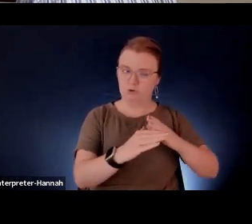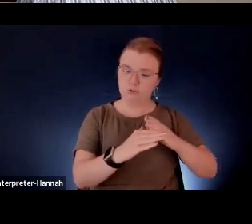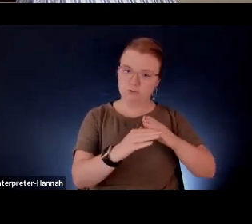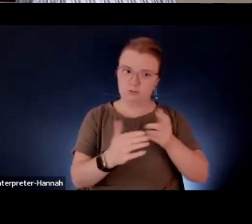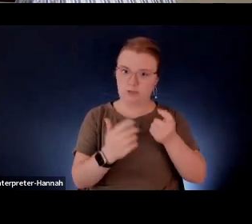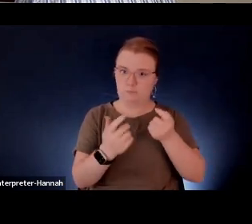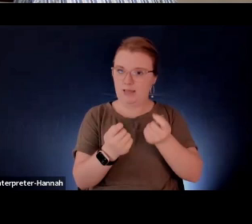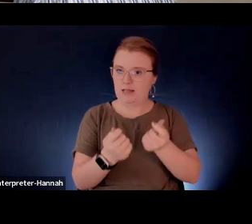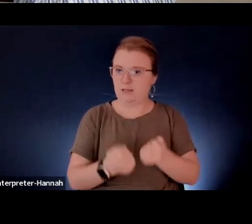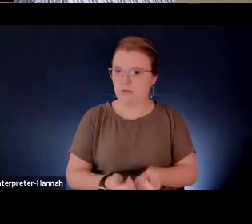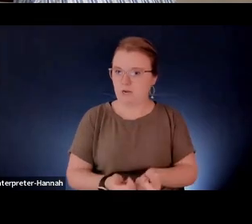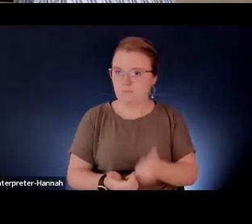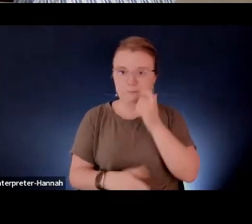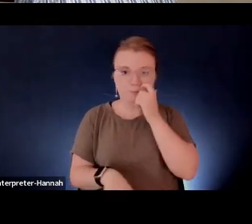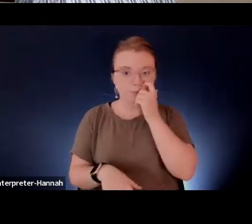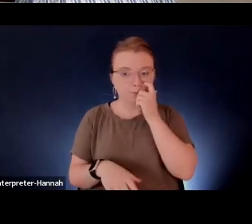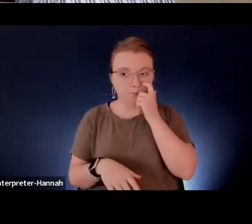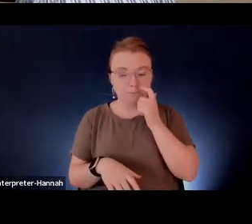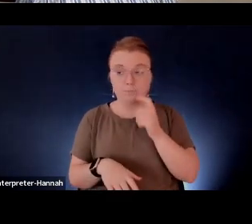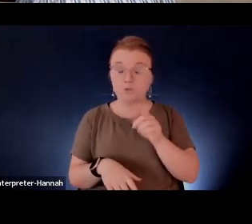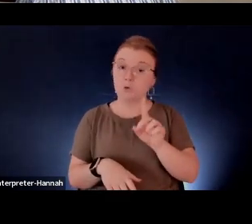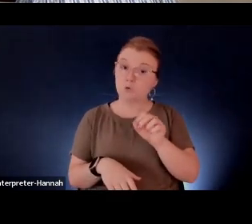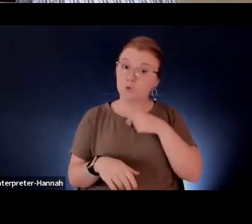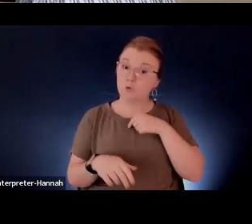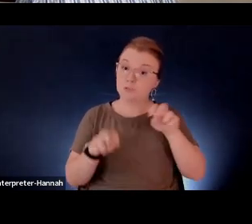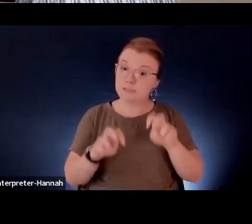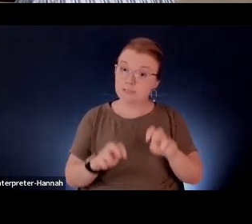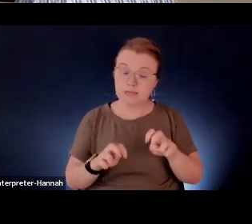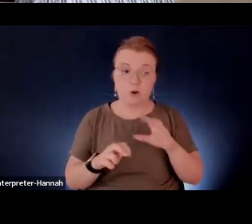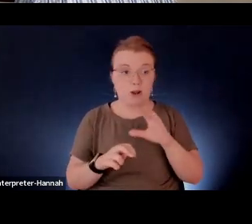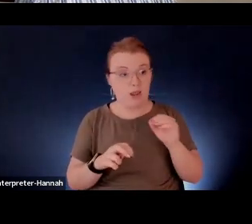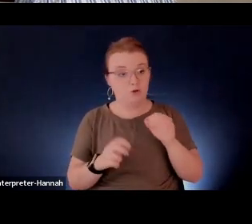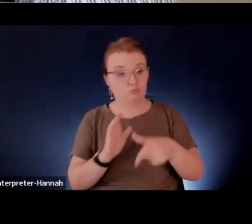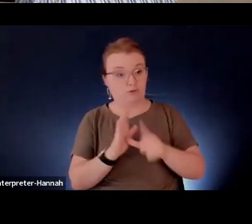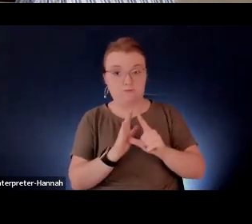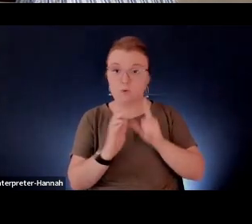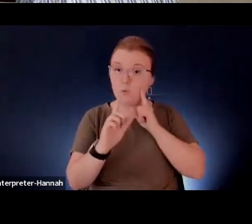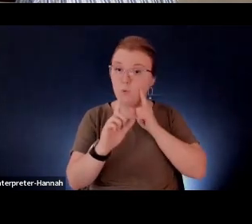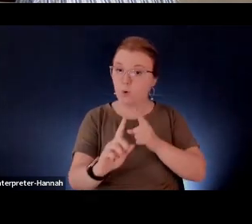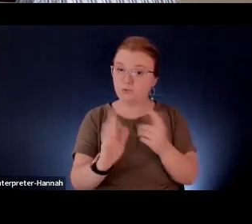But do you sit down and review goals and reset if needed with your students? That's the big thing.